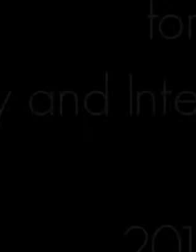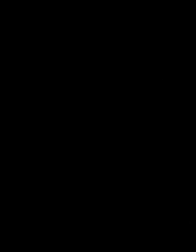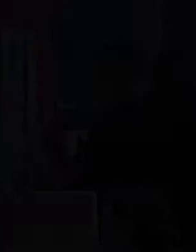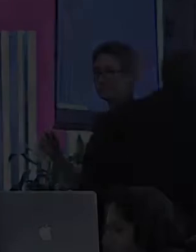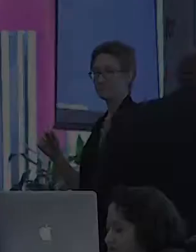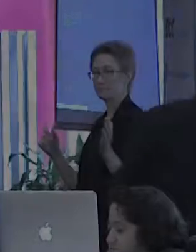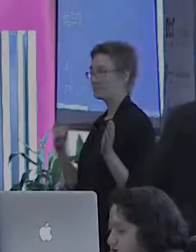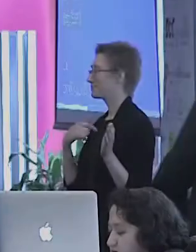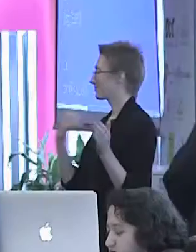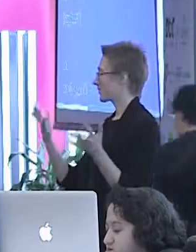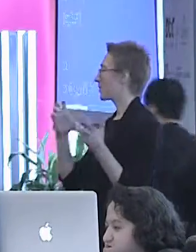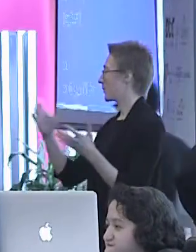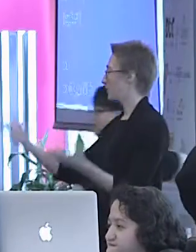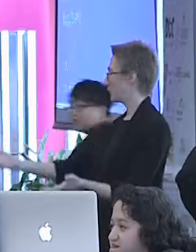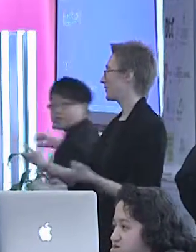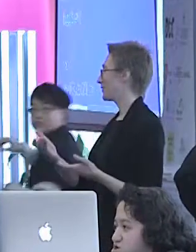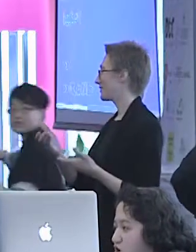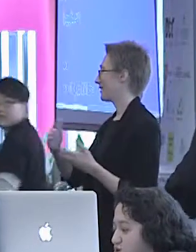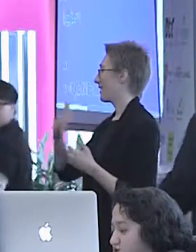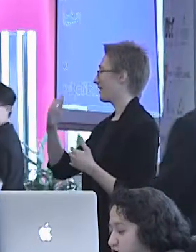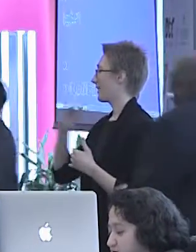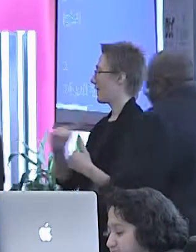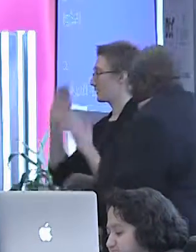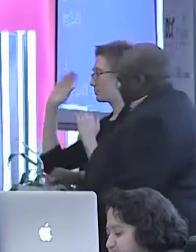Our next presenter is Finn Gardiner.